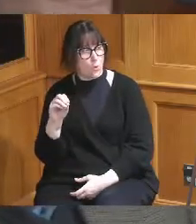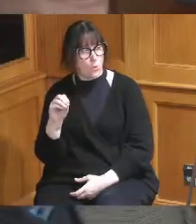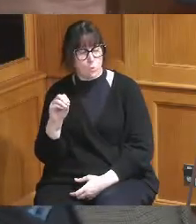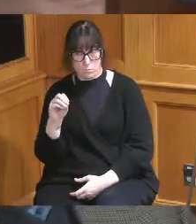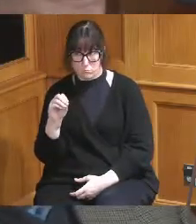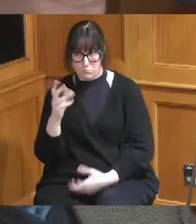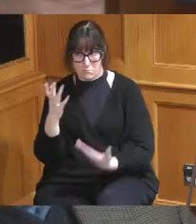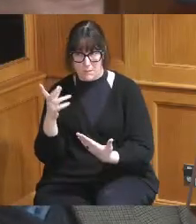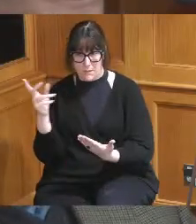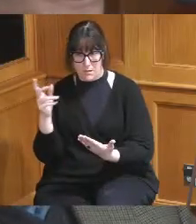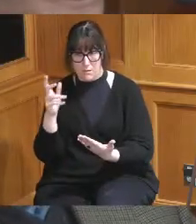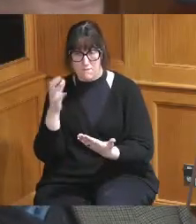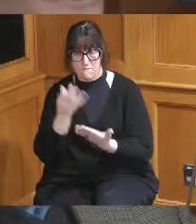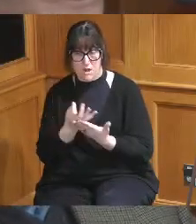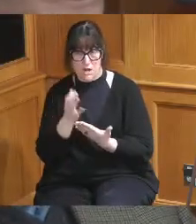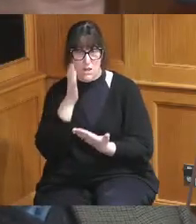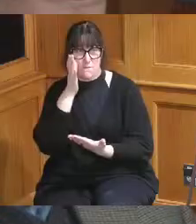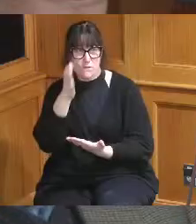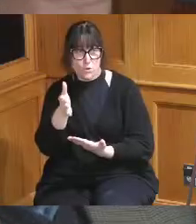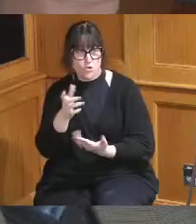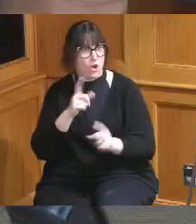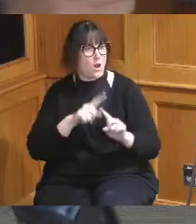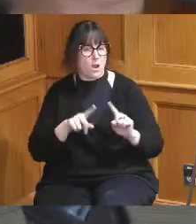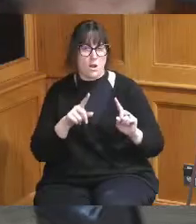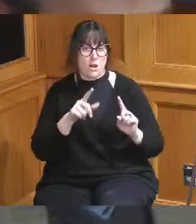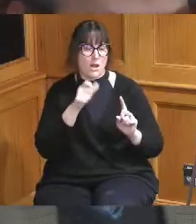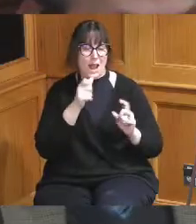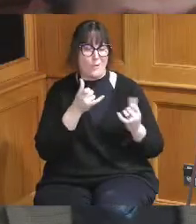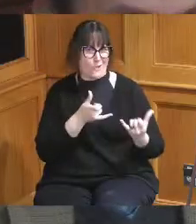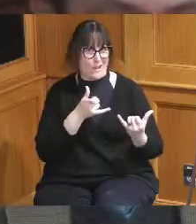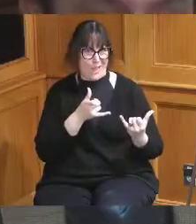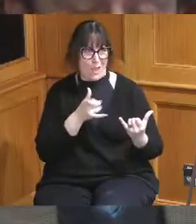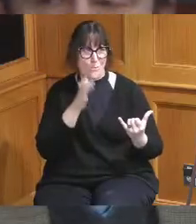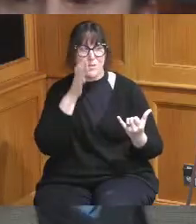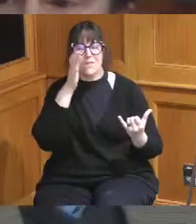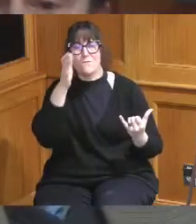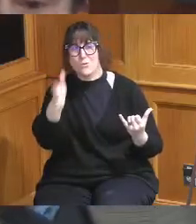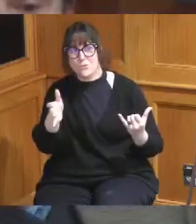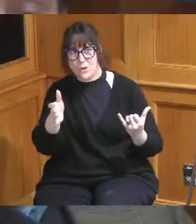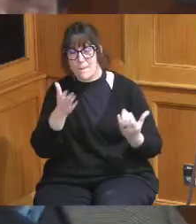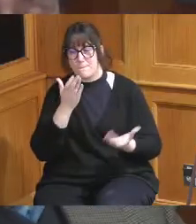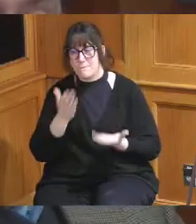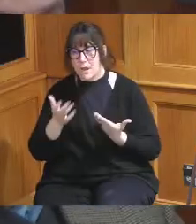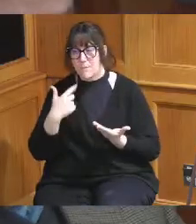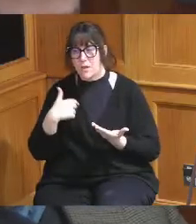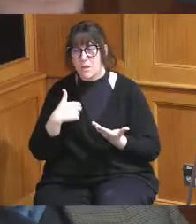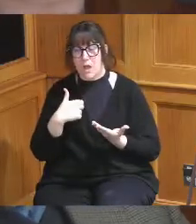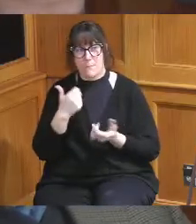the future not funding right now but we may want to go into the everybody else is over in the loan